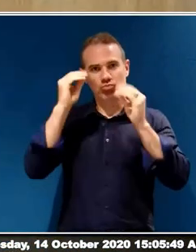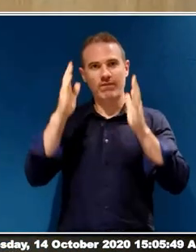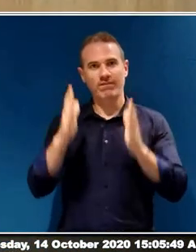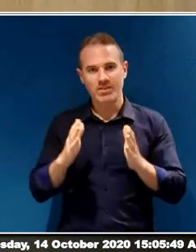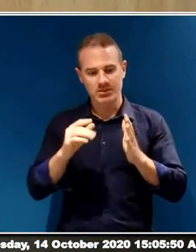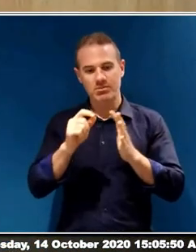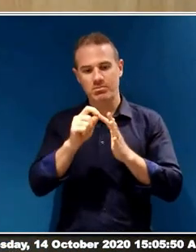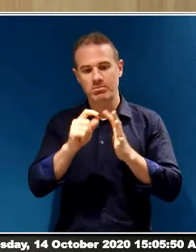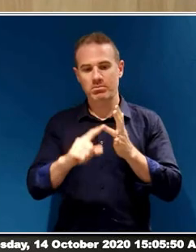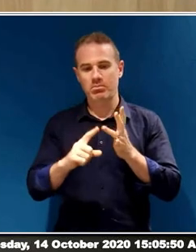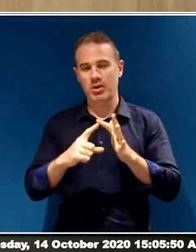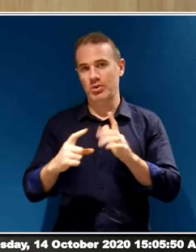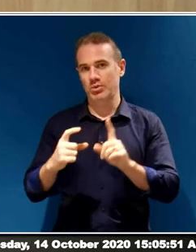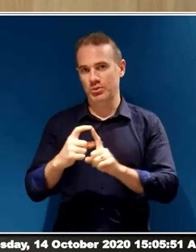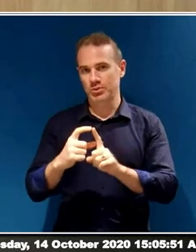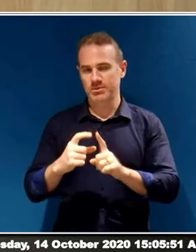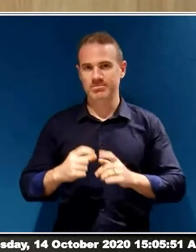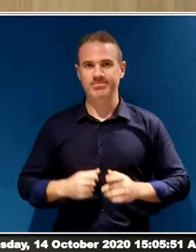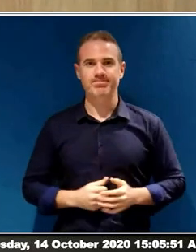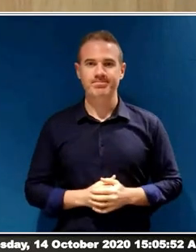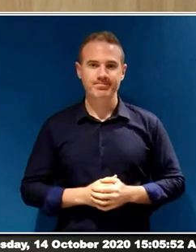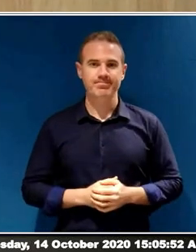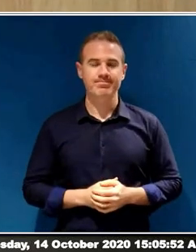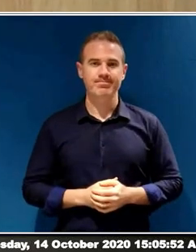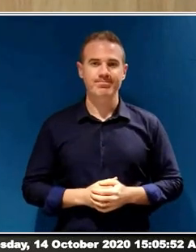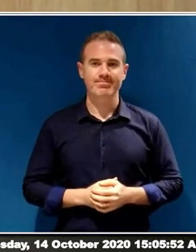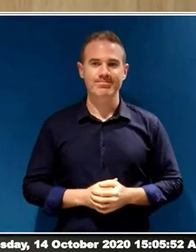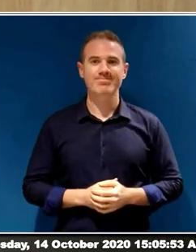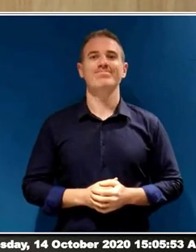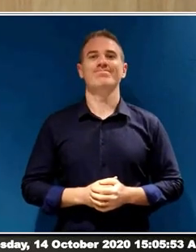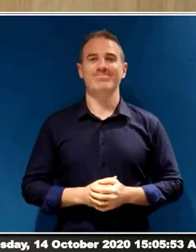Good afternoon, Professor Poed. Thank you for coming to the Commission.